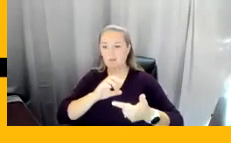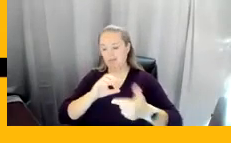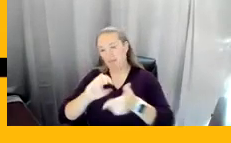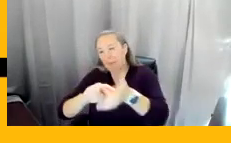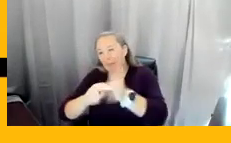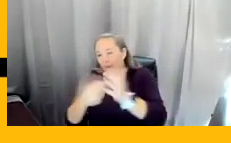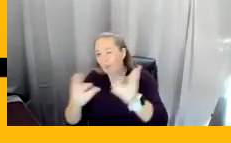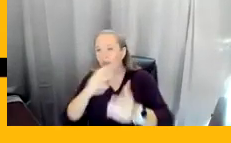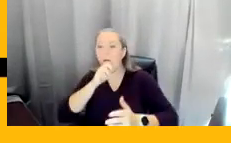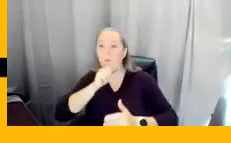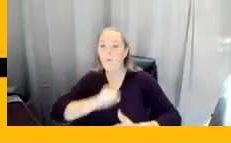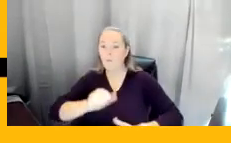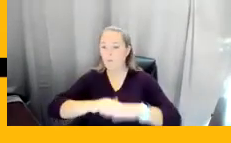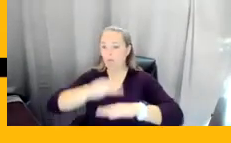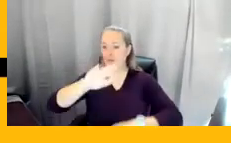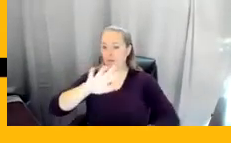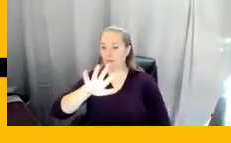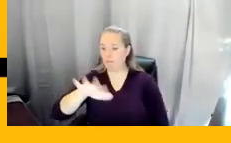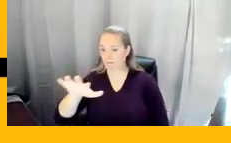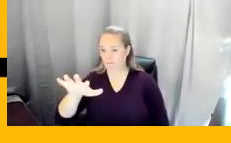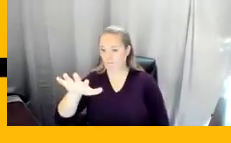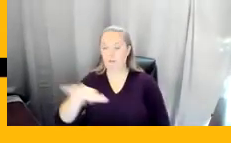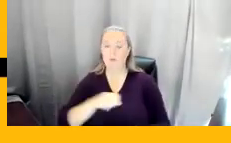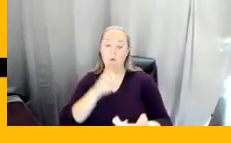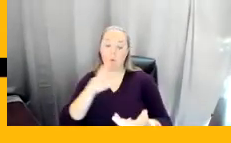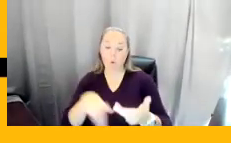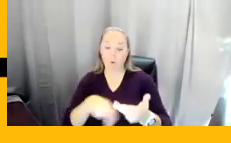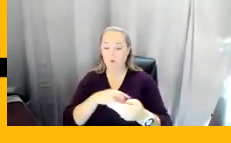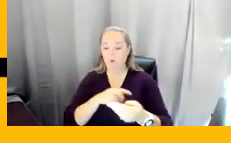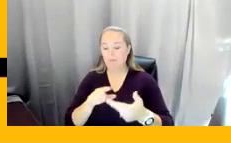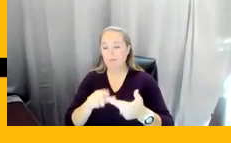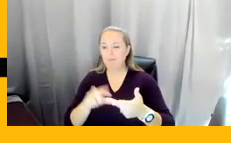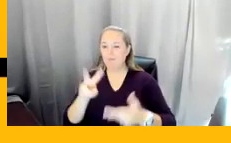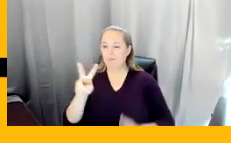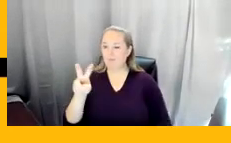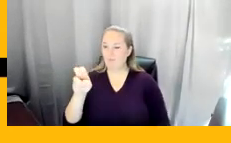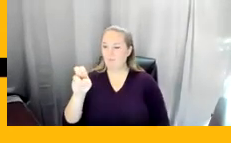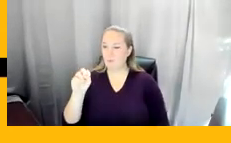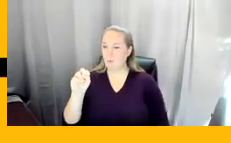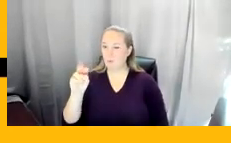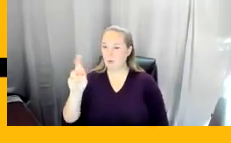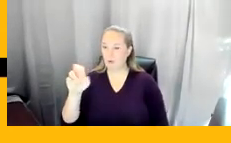VETERANS, SERVICE MEMBERS INCLUDING THEIR FAMILIES, SENIORS